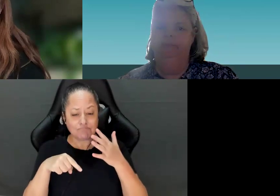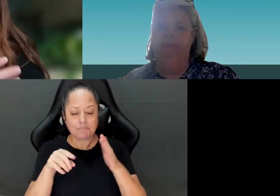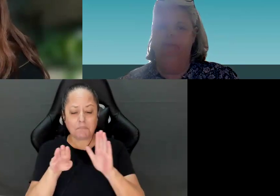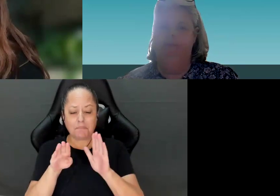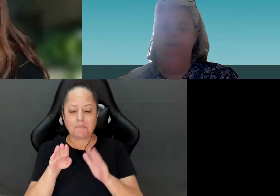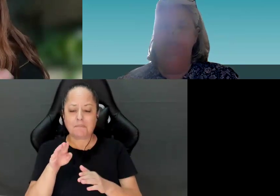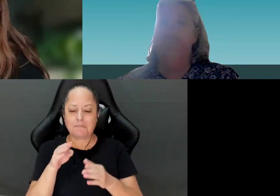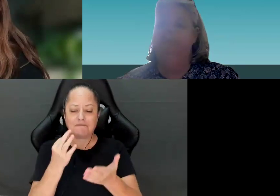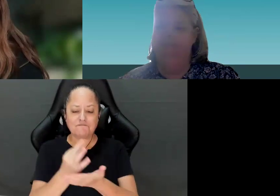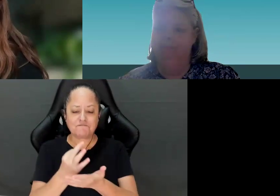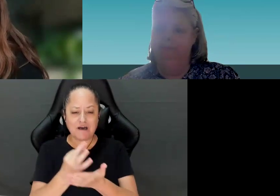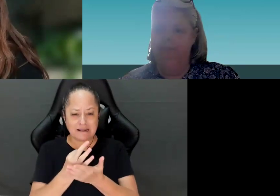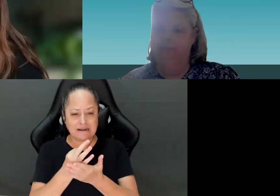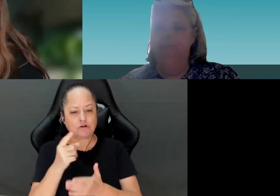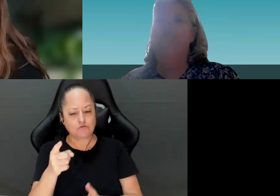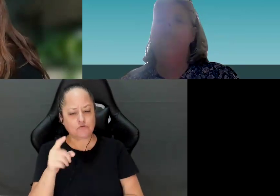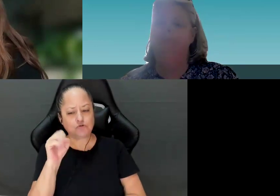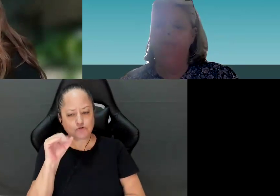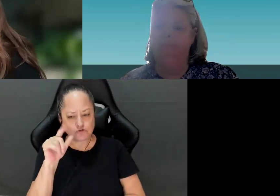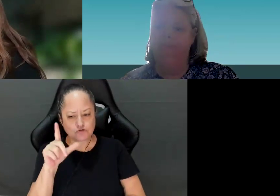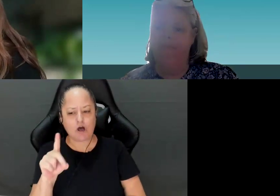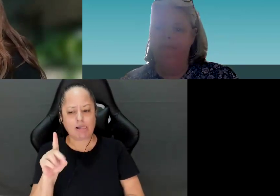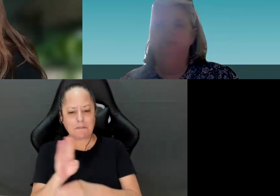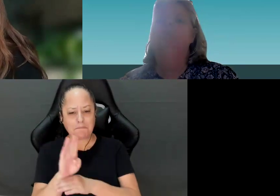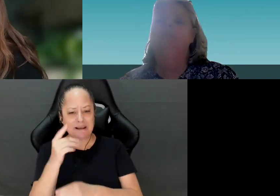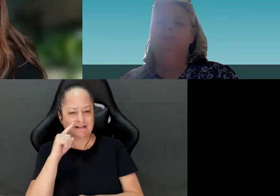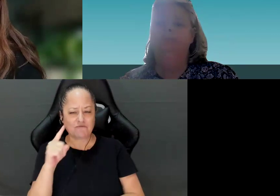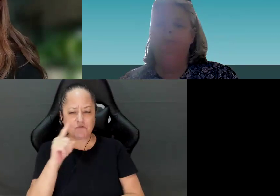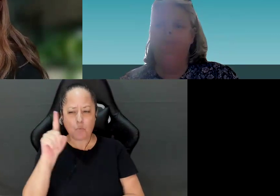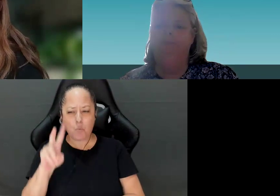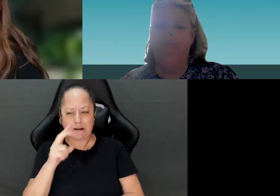And you have been doing solid revenue for like 18 months let's say.